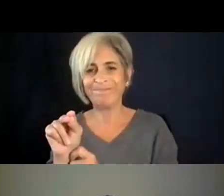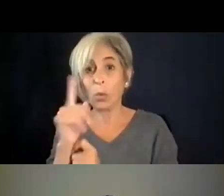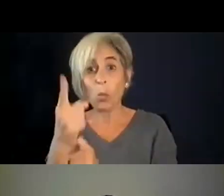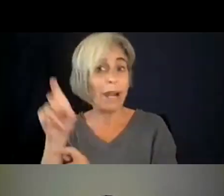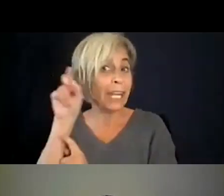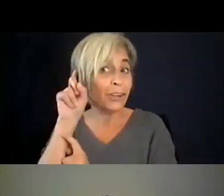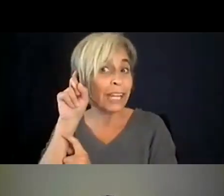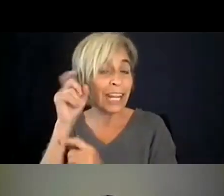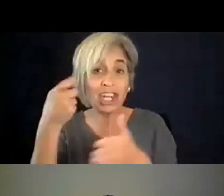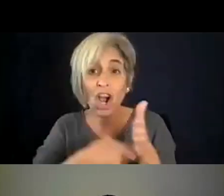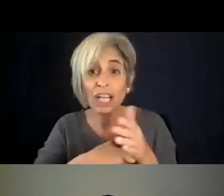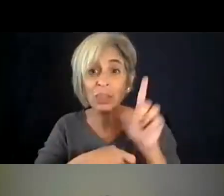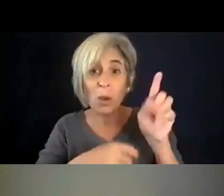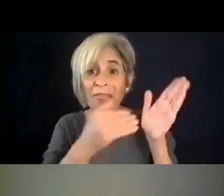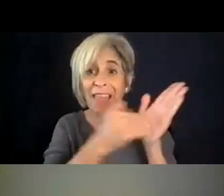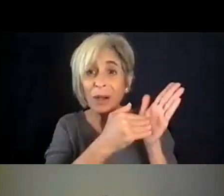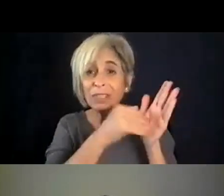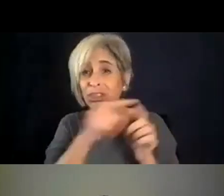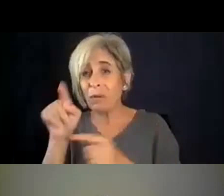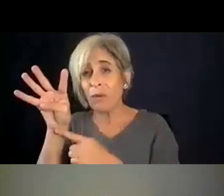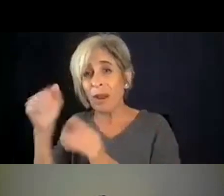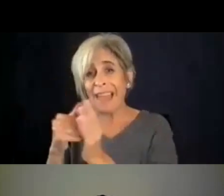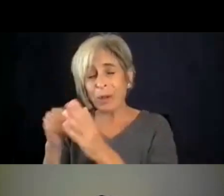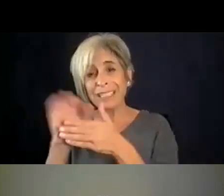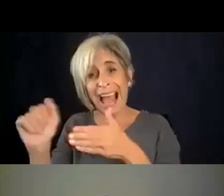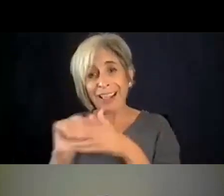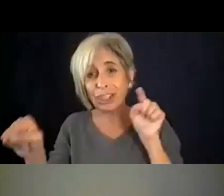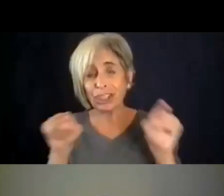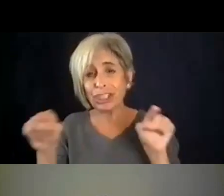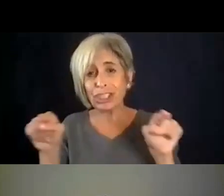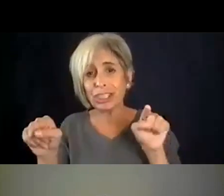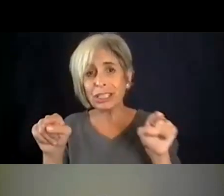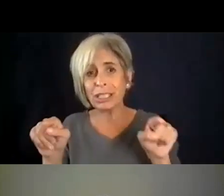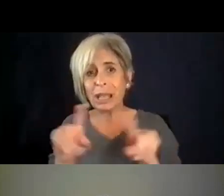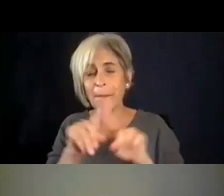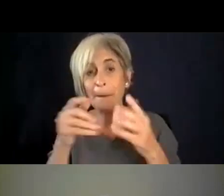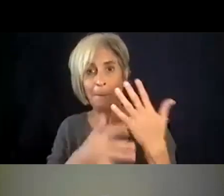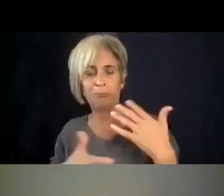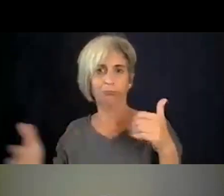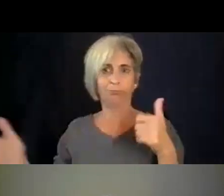thousand to four thousand dollars but premium hearing devices can cost as much as six thousand dollars per device.